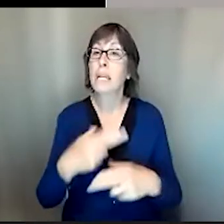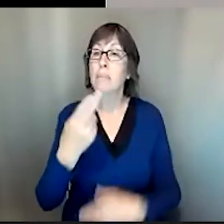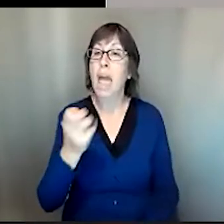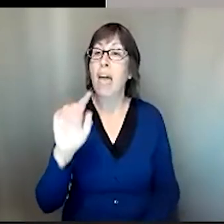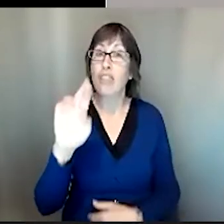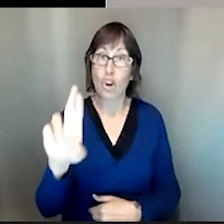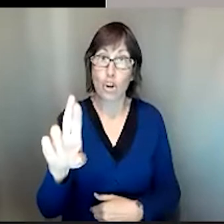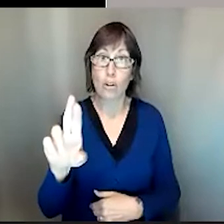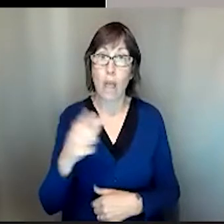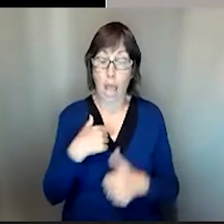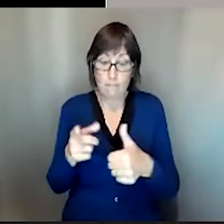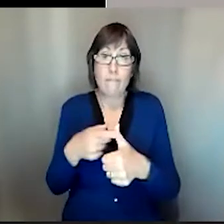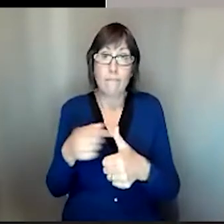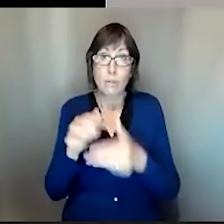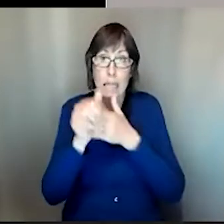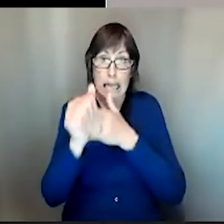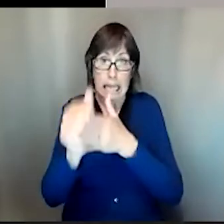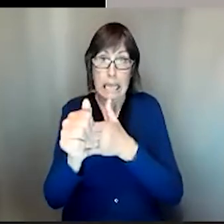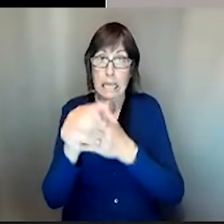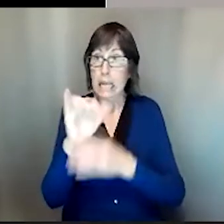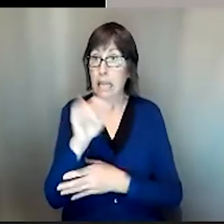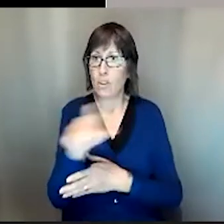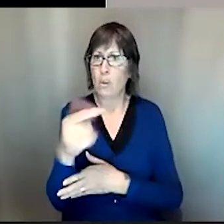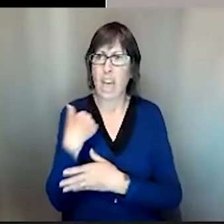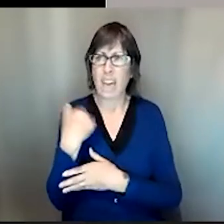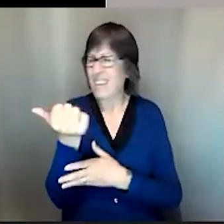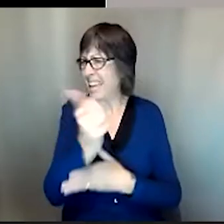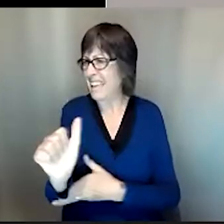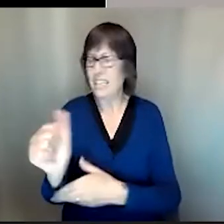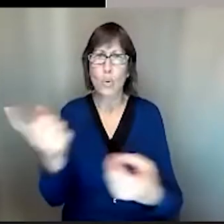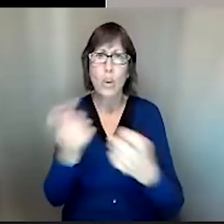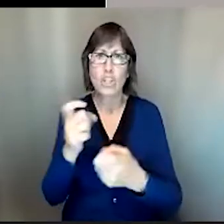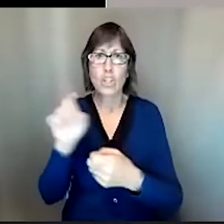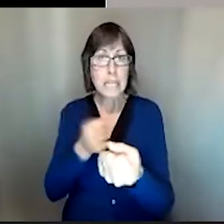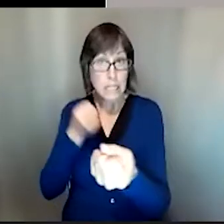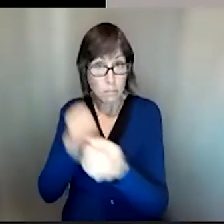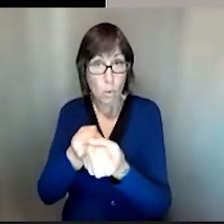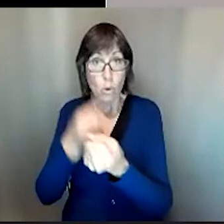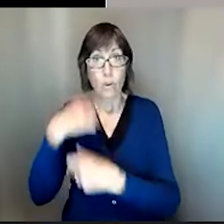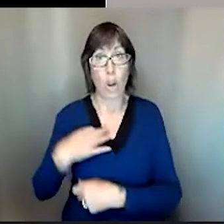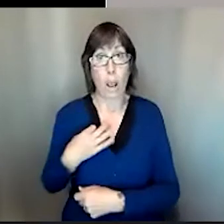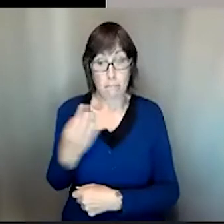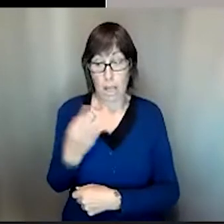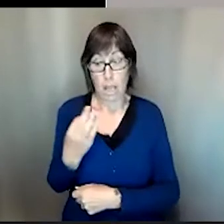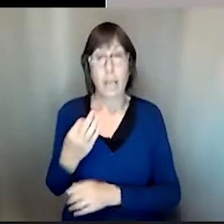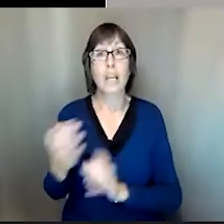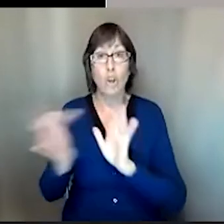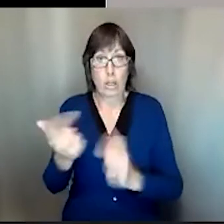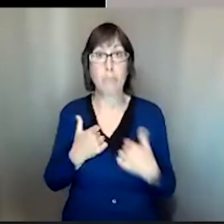reach out to me directly if you have any questions or need support applying.